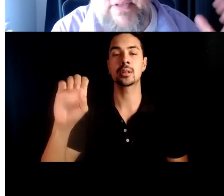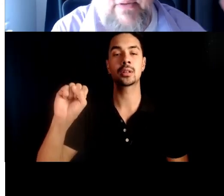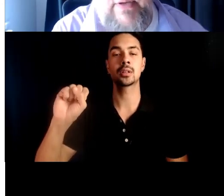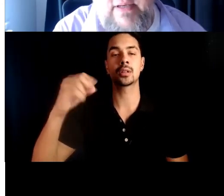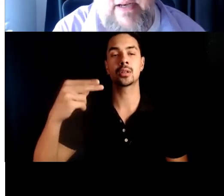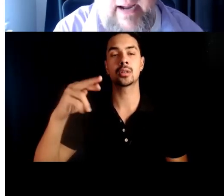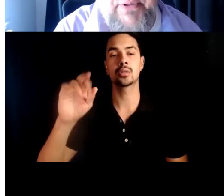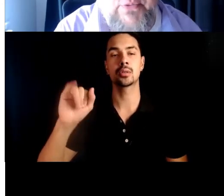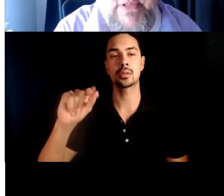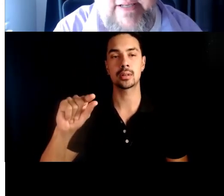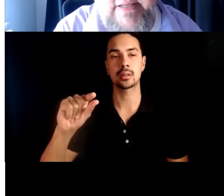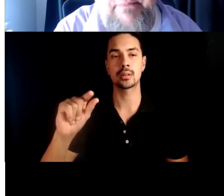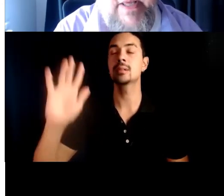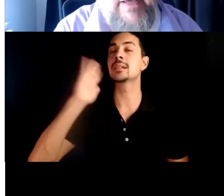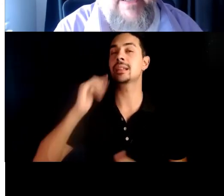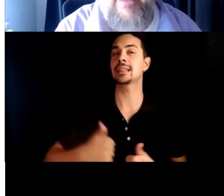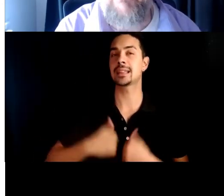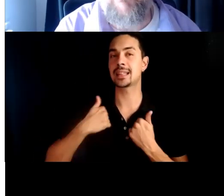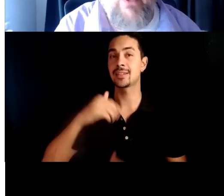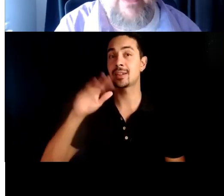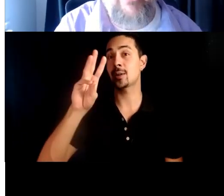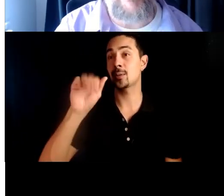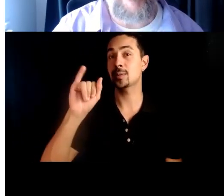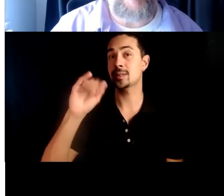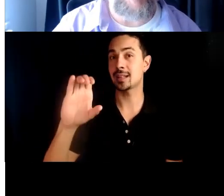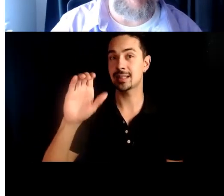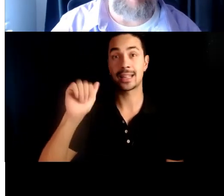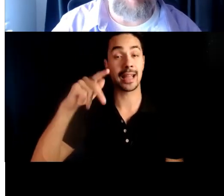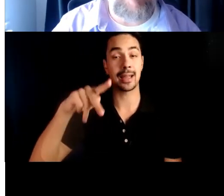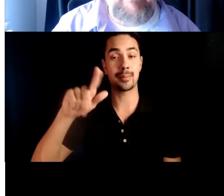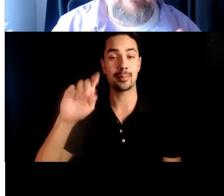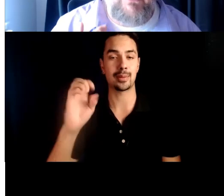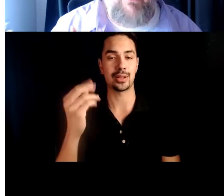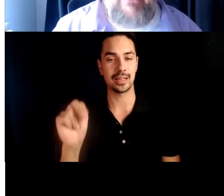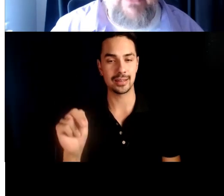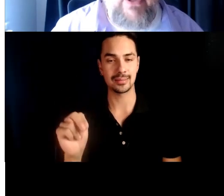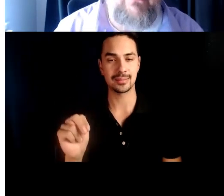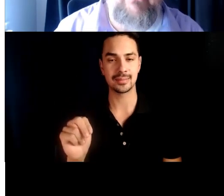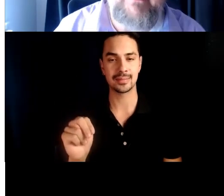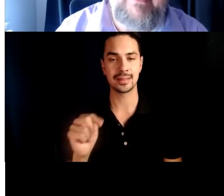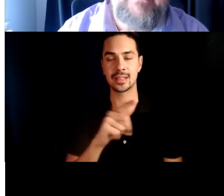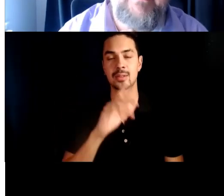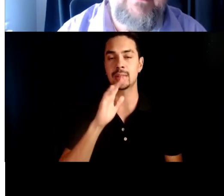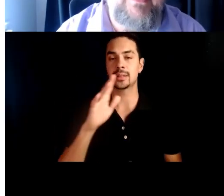used to live in Appleton, Wisconsin, really, really well-known